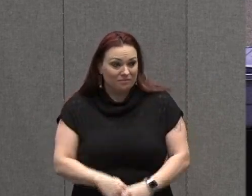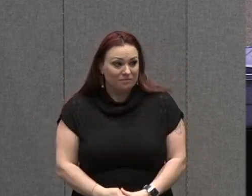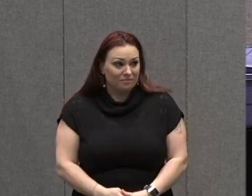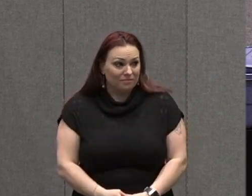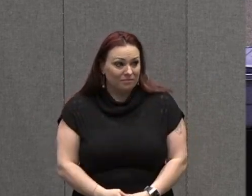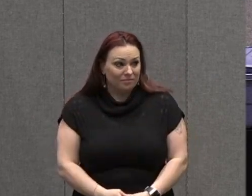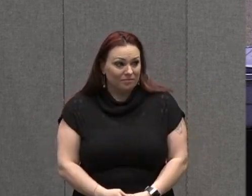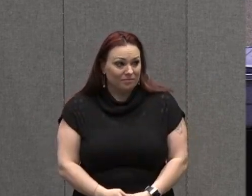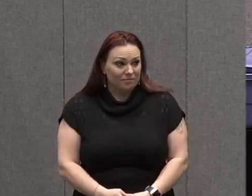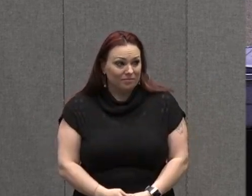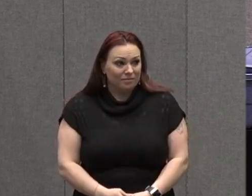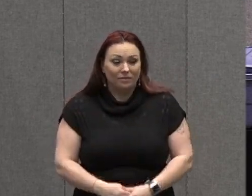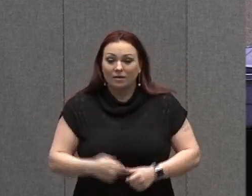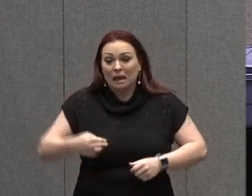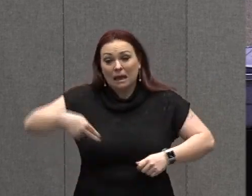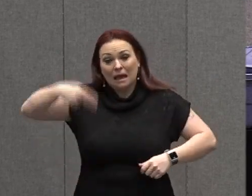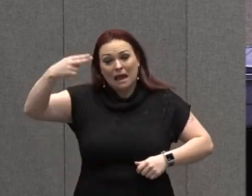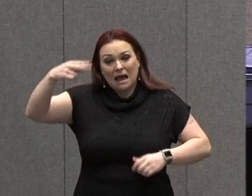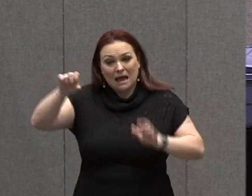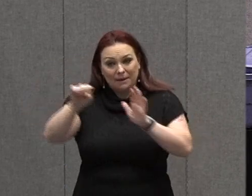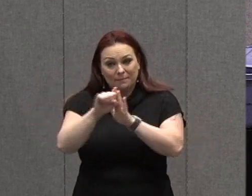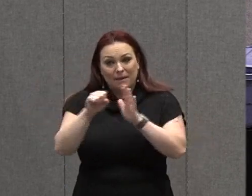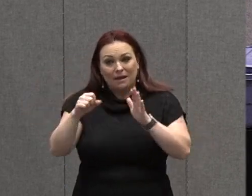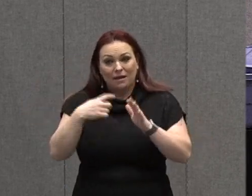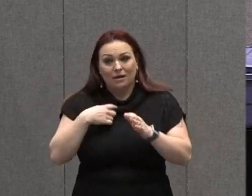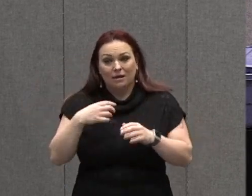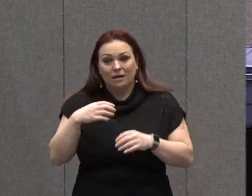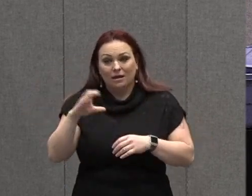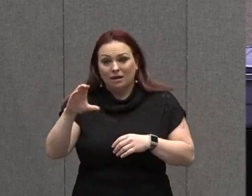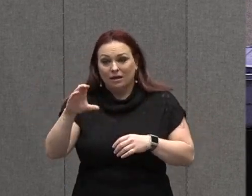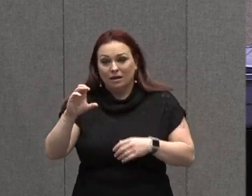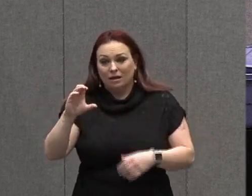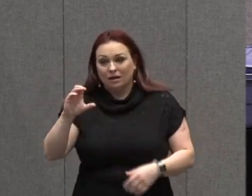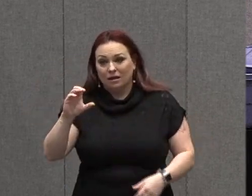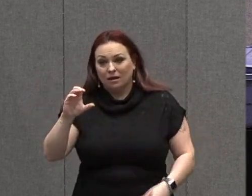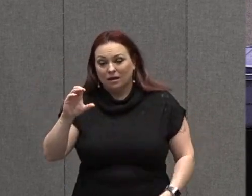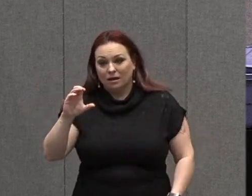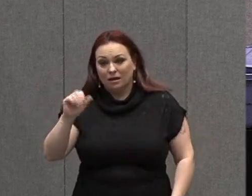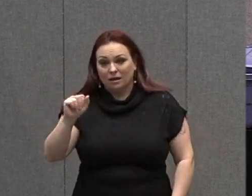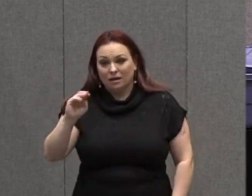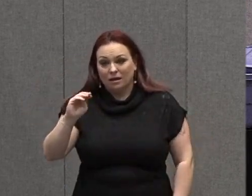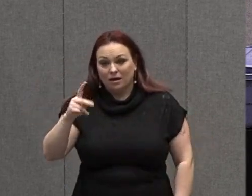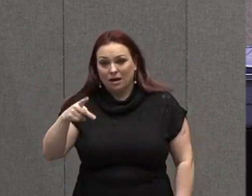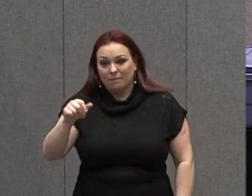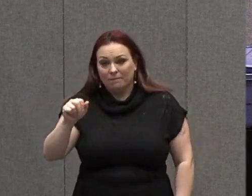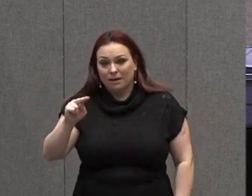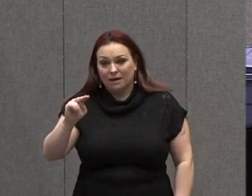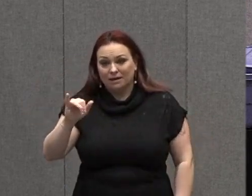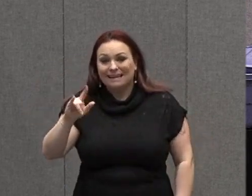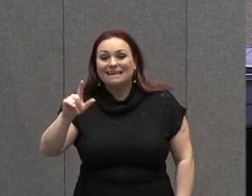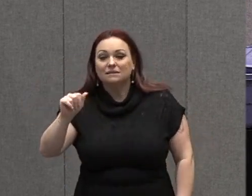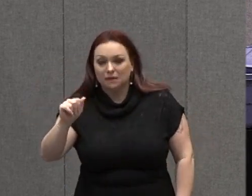A higher bell right? Campanita. - Campanita. A little one